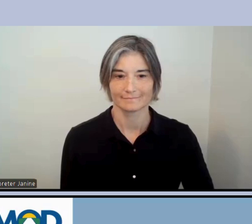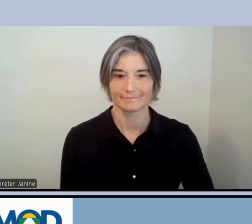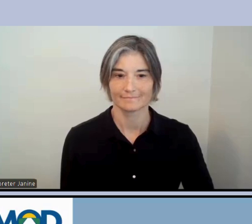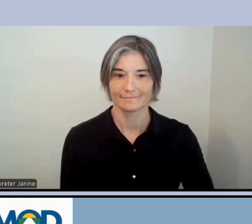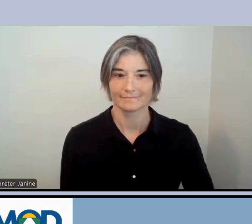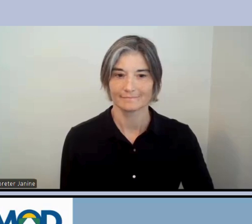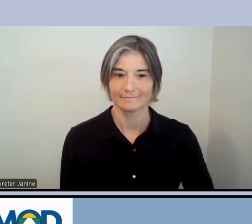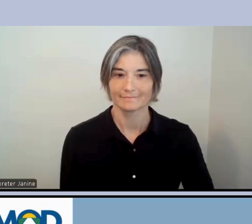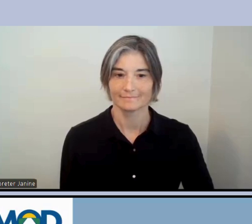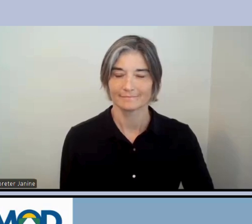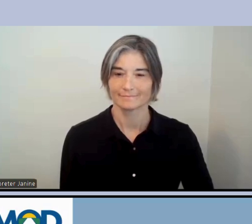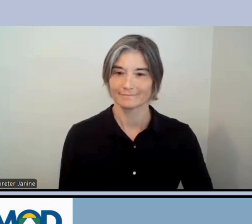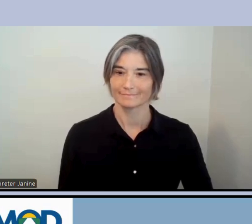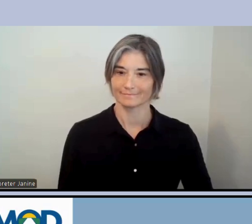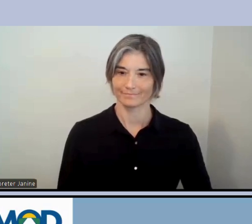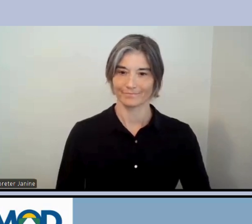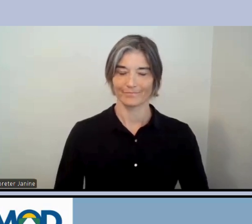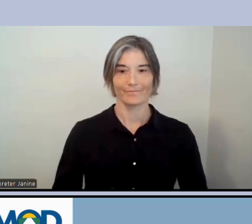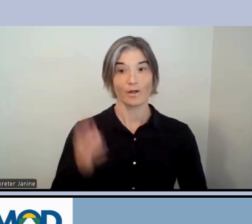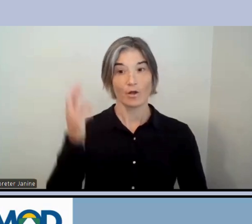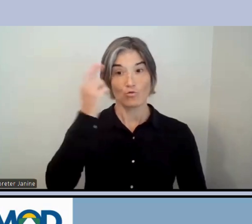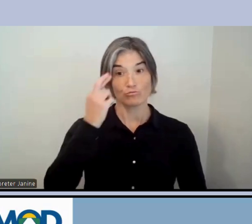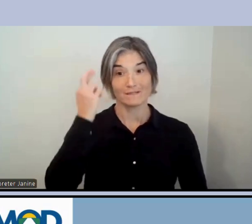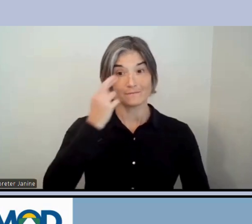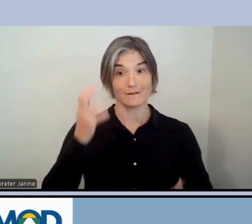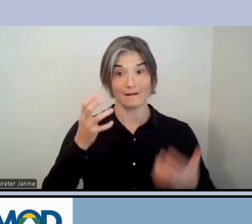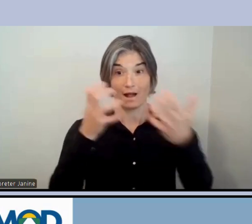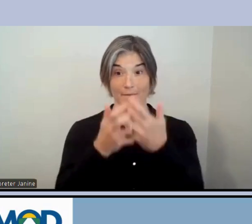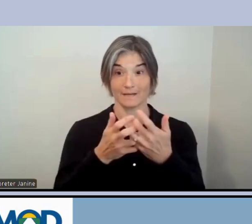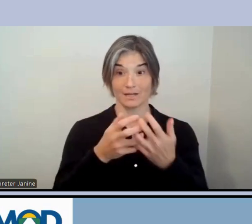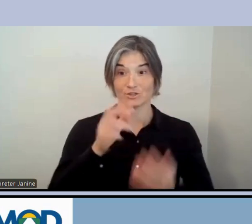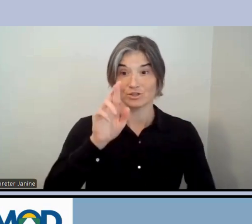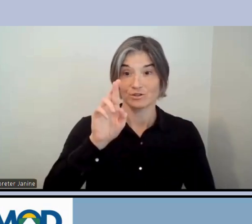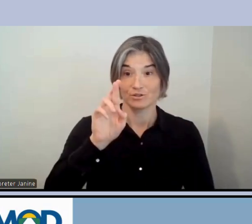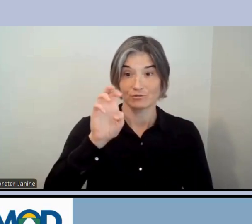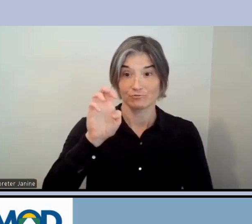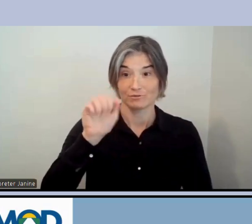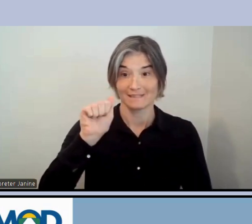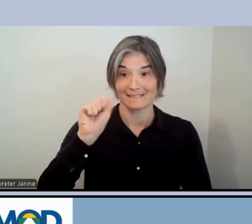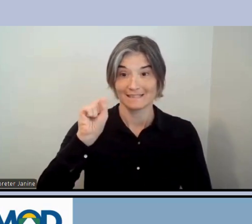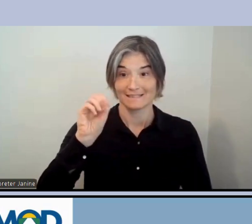A reasonable accommodation, or R.A., is a change to a policy, work environment,